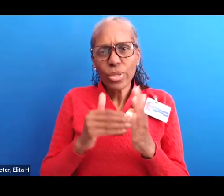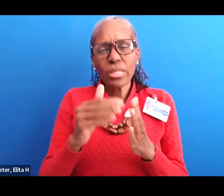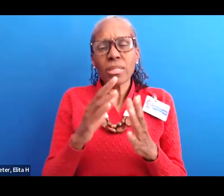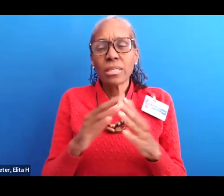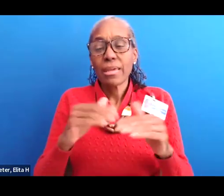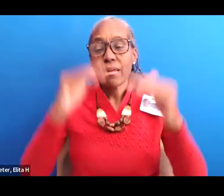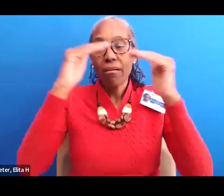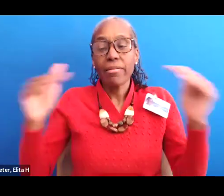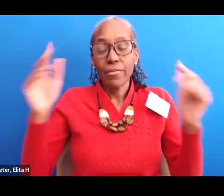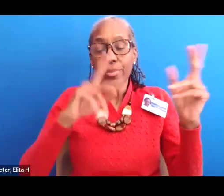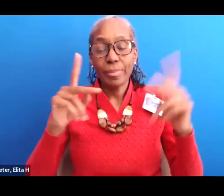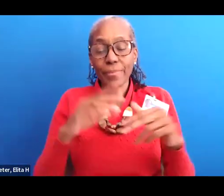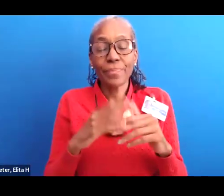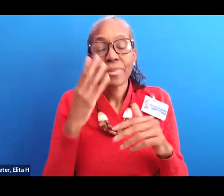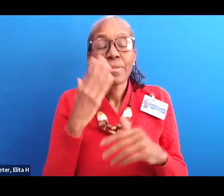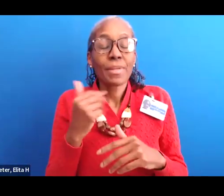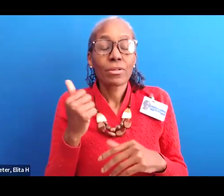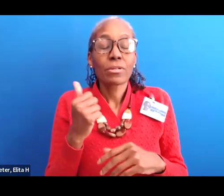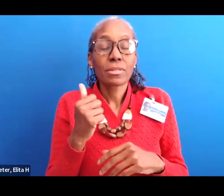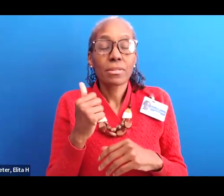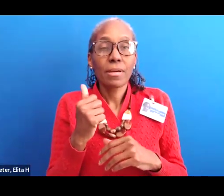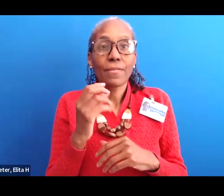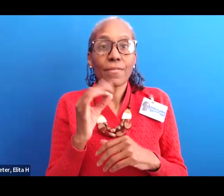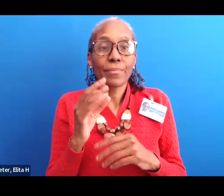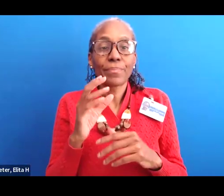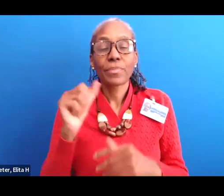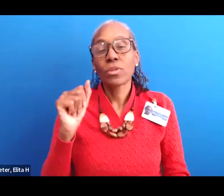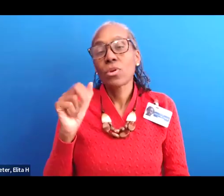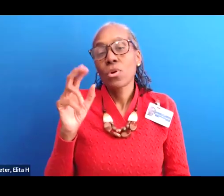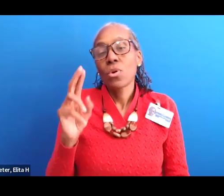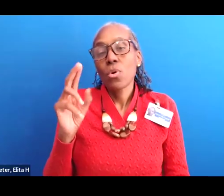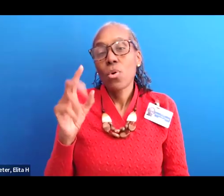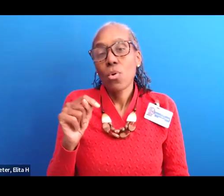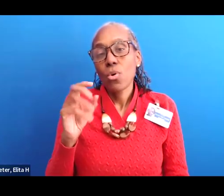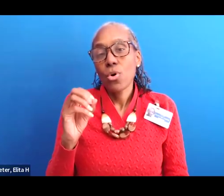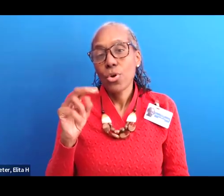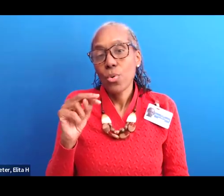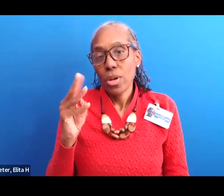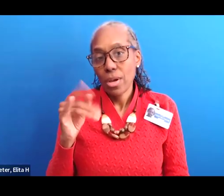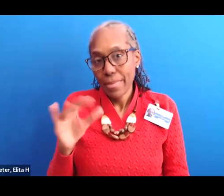people because of autonomic dysreflexia, that intermittent